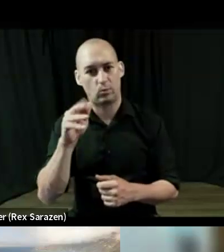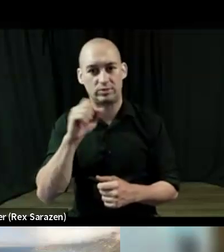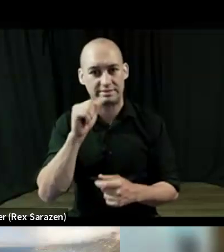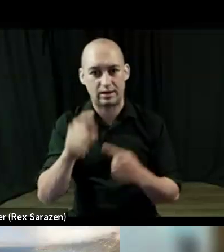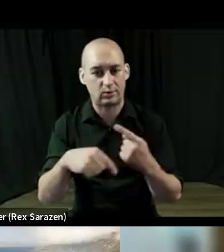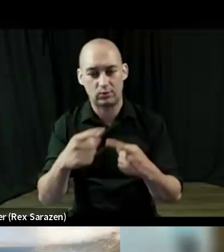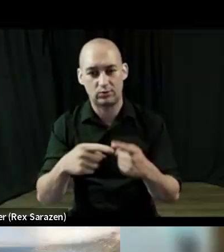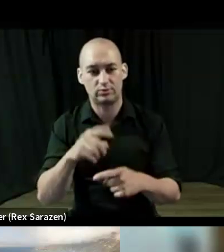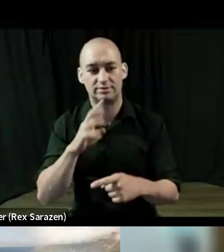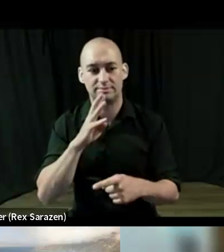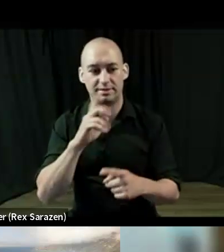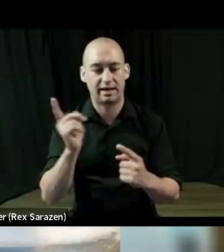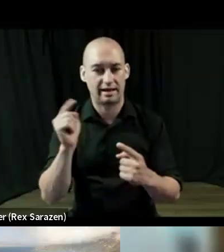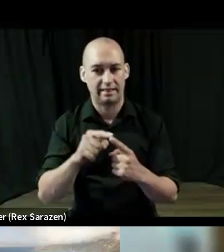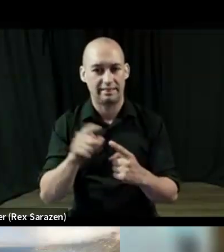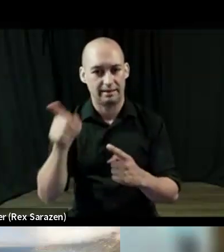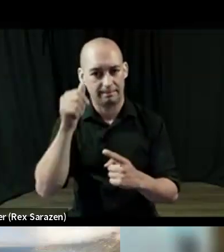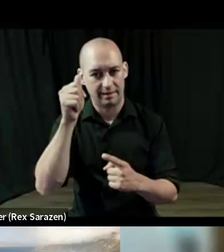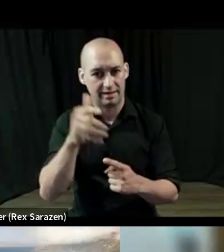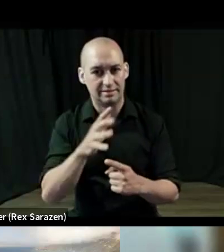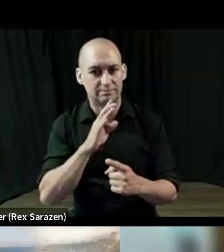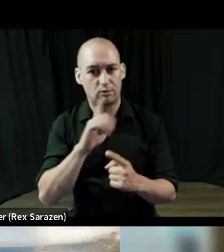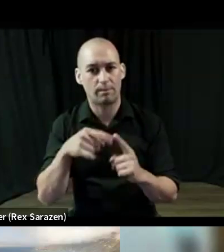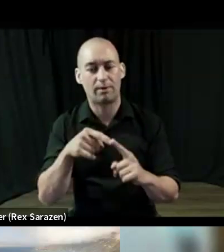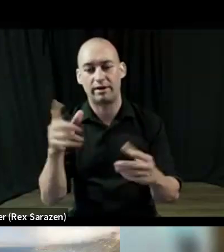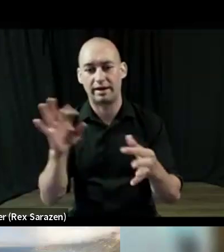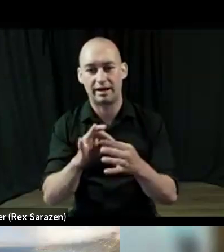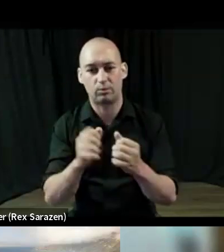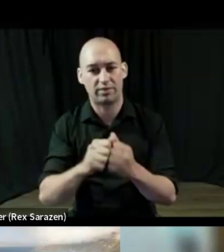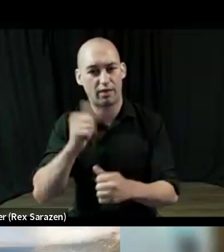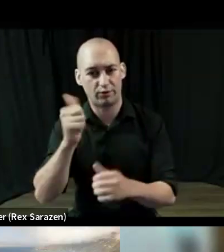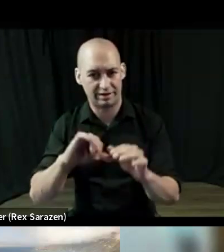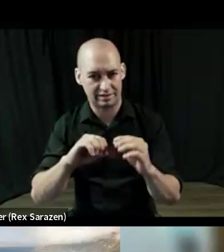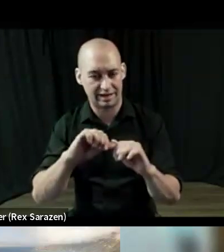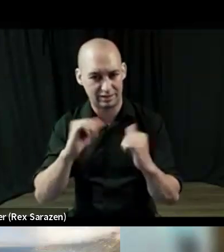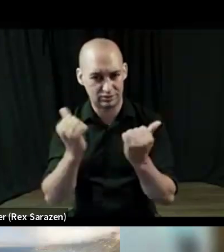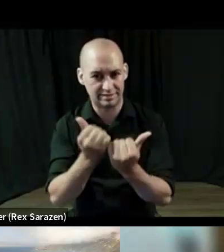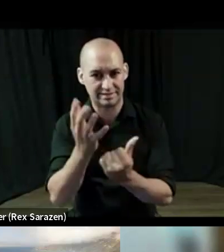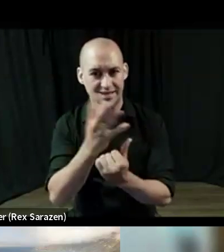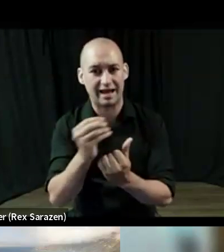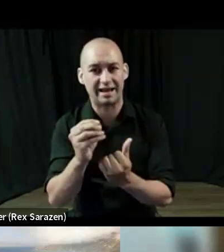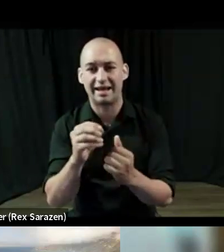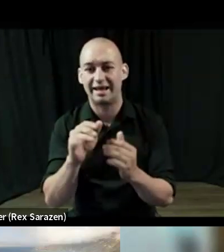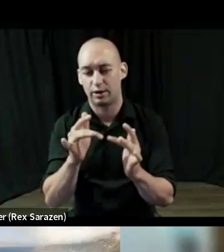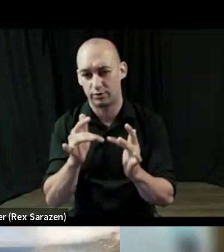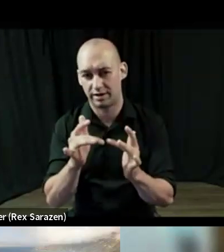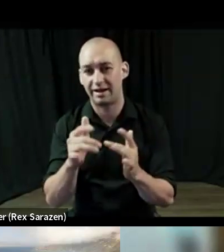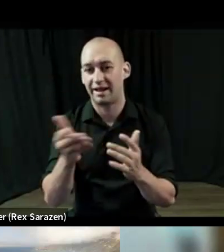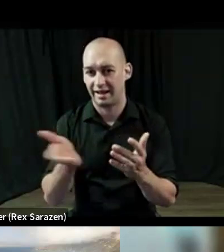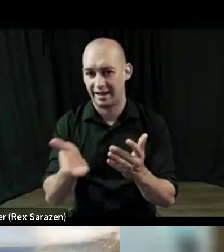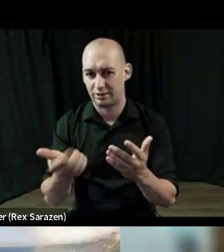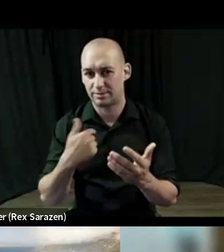spoke about connecting with other agencies and Internet. So here's my thought. We work in Santa